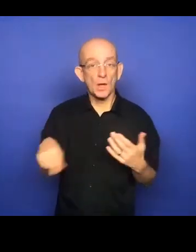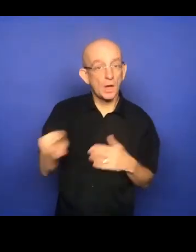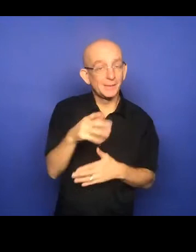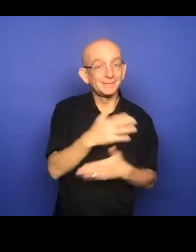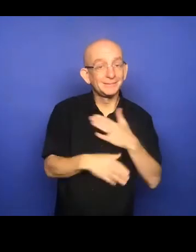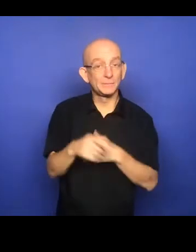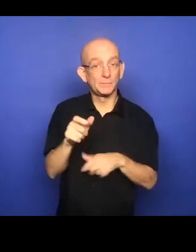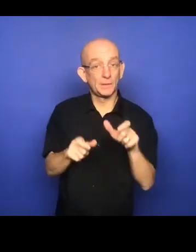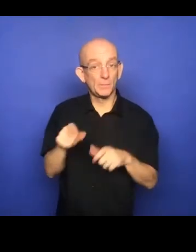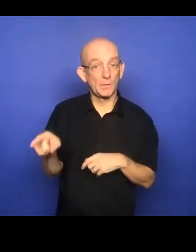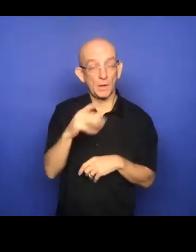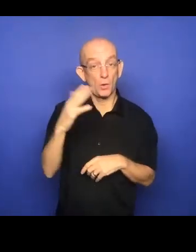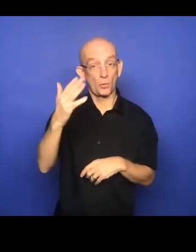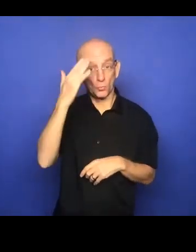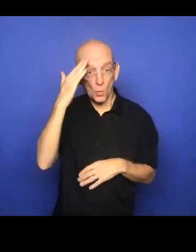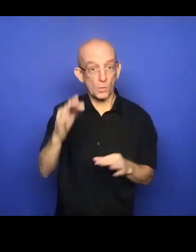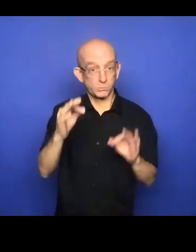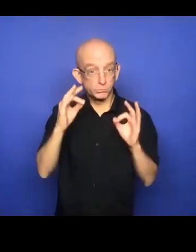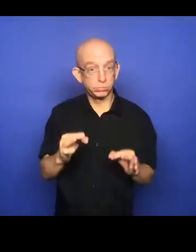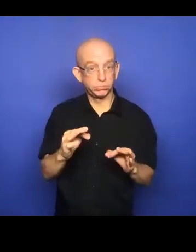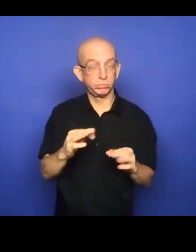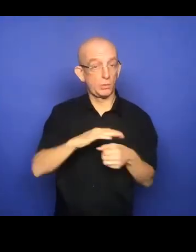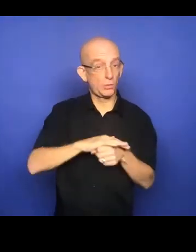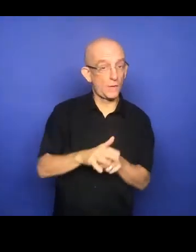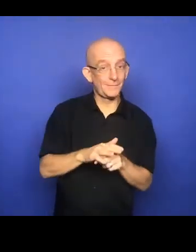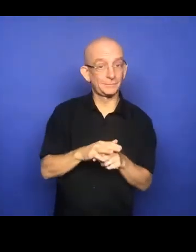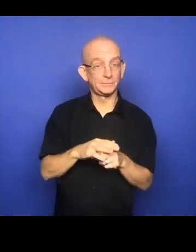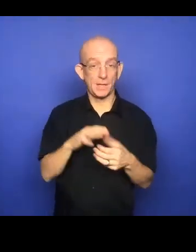example how many are receiving cash transfers from government meant for